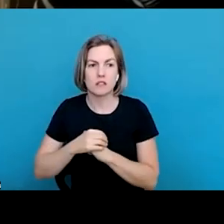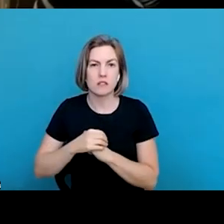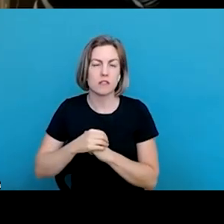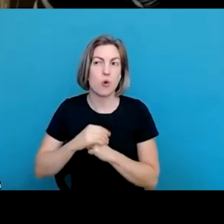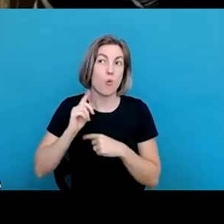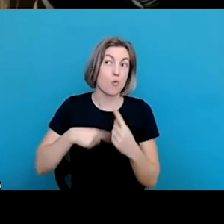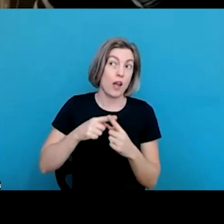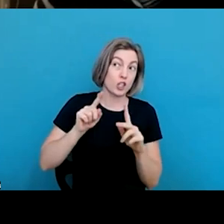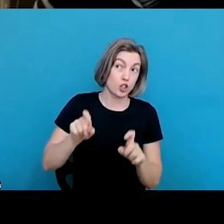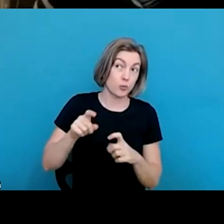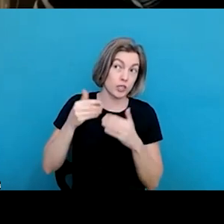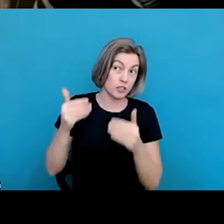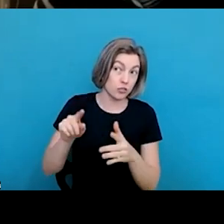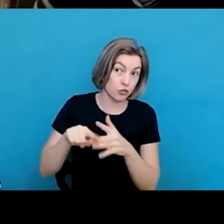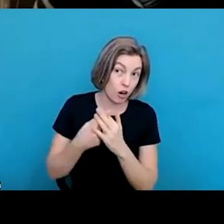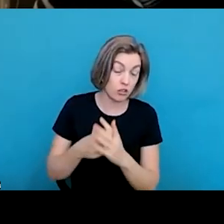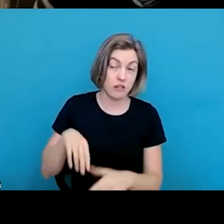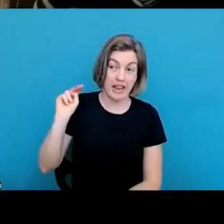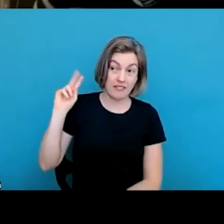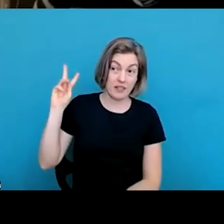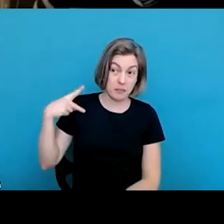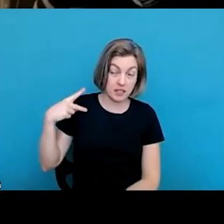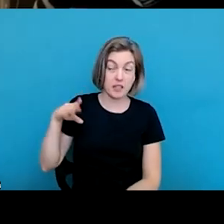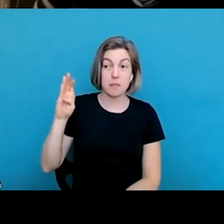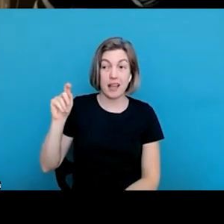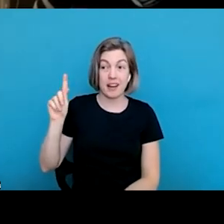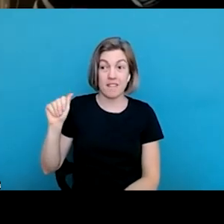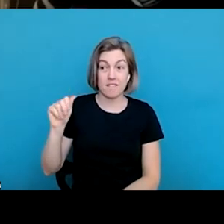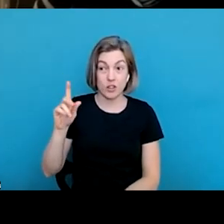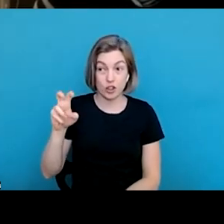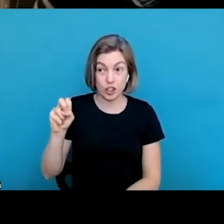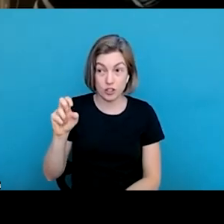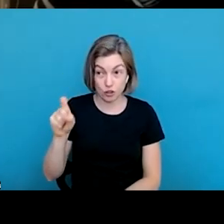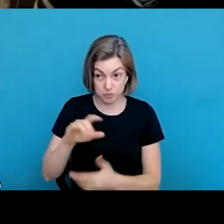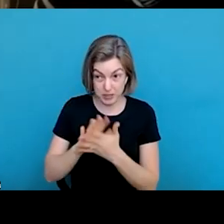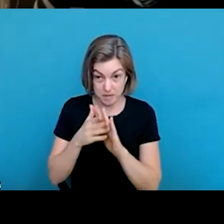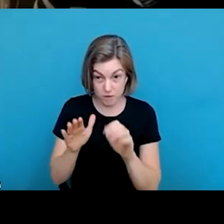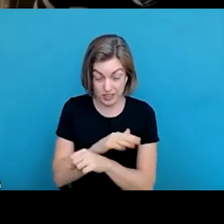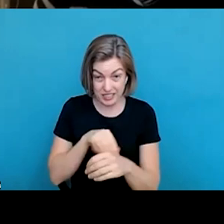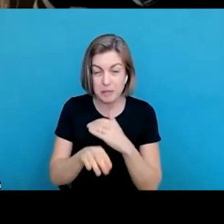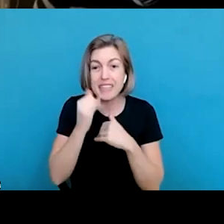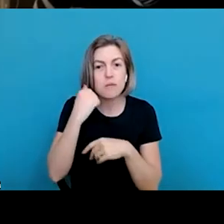Should our MVP and beta versions be fully accessible when the product may never go anywhere?